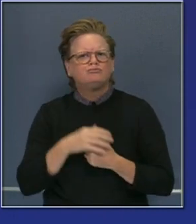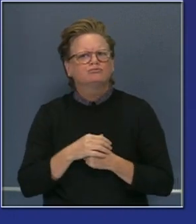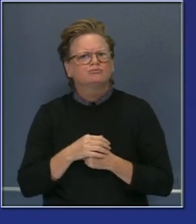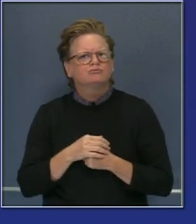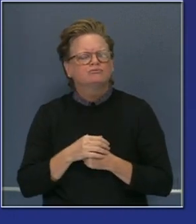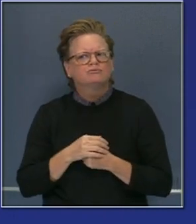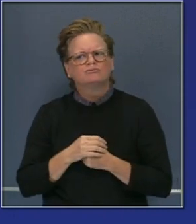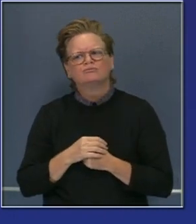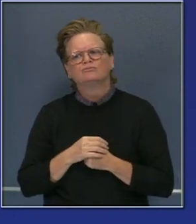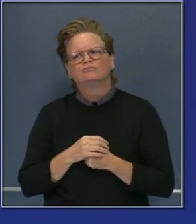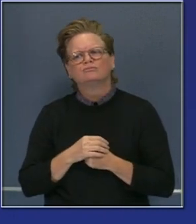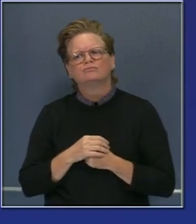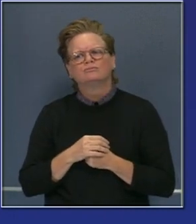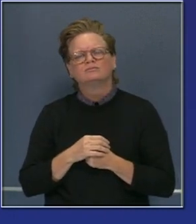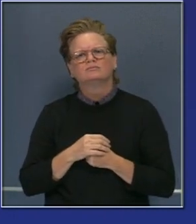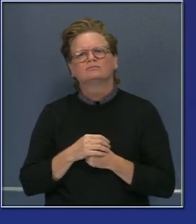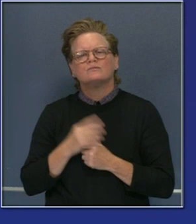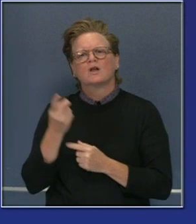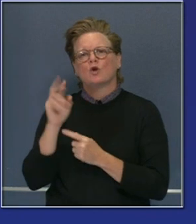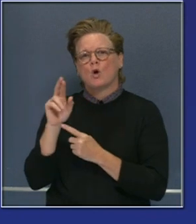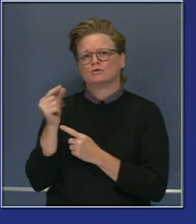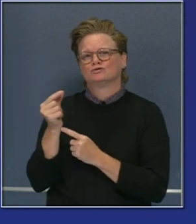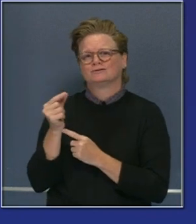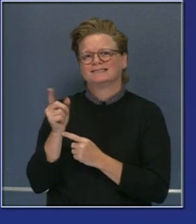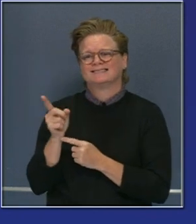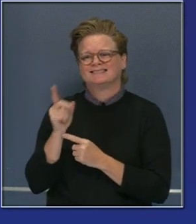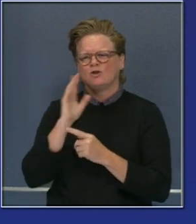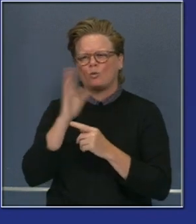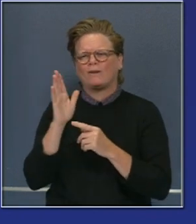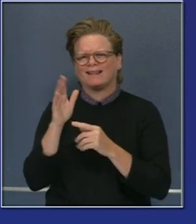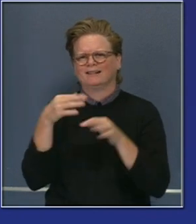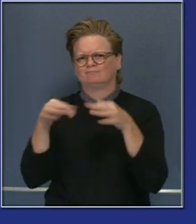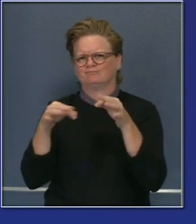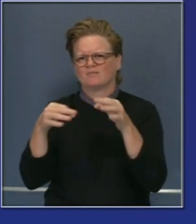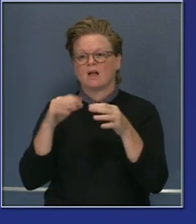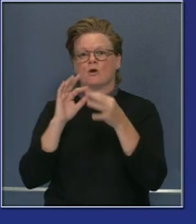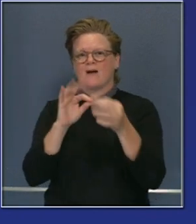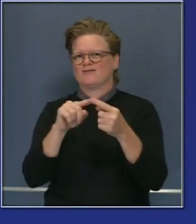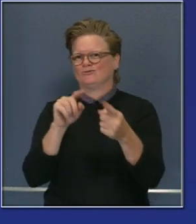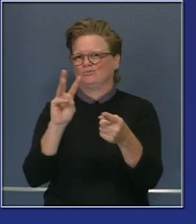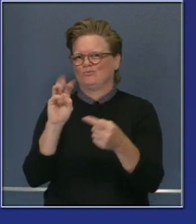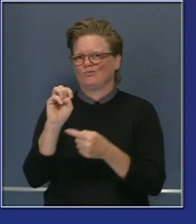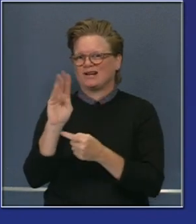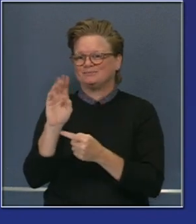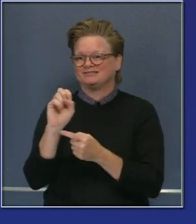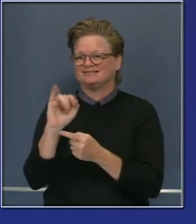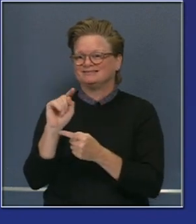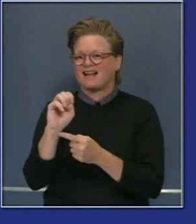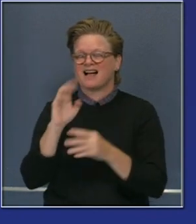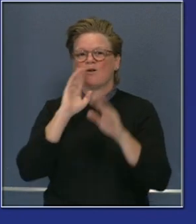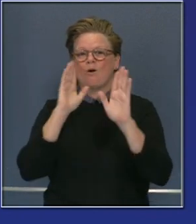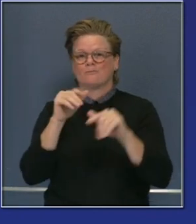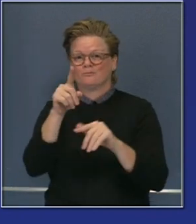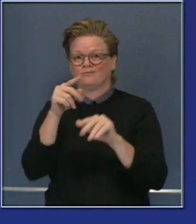THE REAL-LIFE CRITERIA AND REAL- LIFE CONSIDERATIONS AND I WANT TO BRING UP DR. GHALY TO TALK MORE ABOUT THAT AND HE WILL